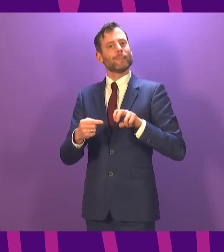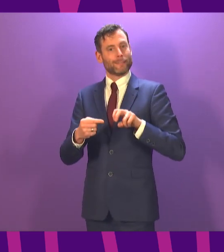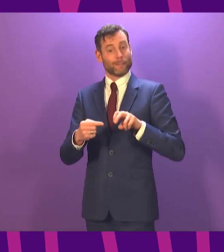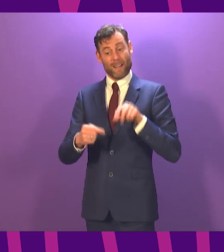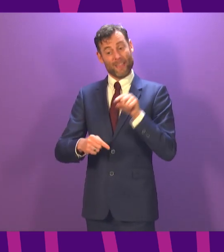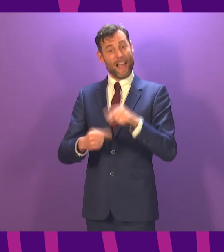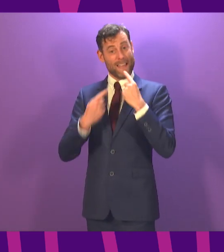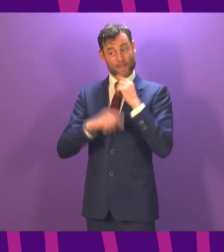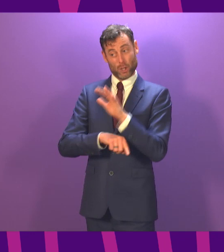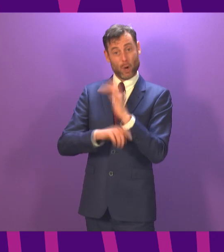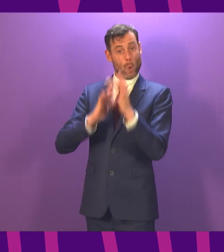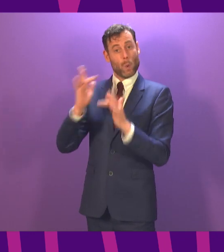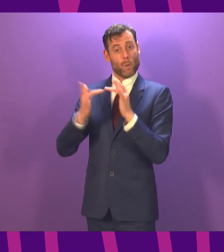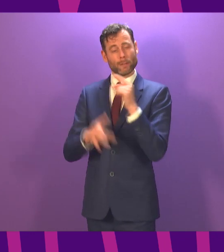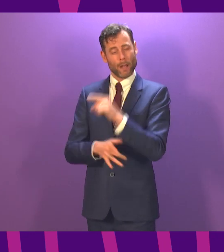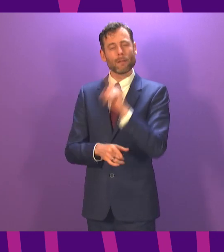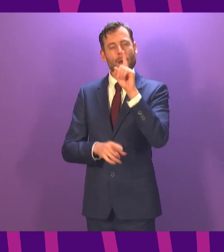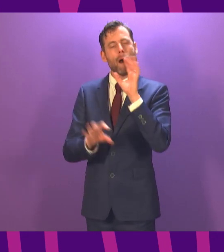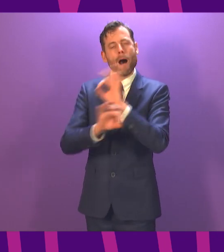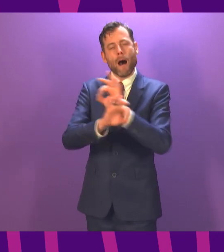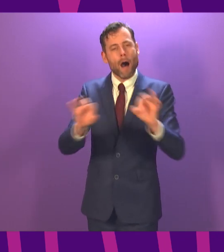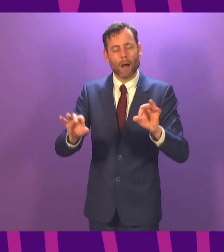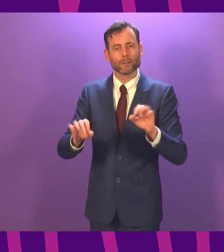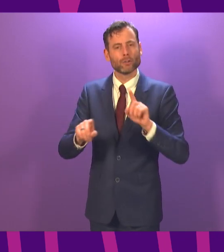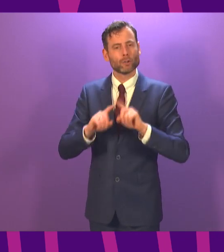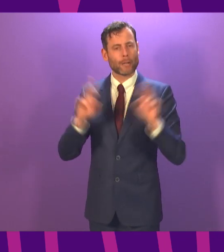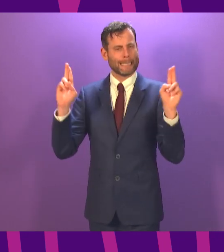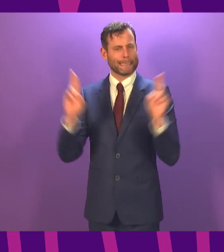website. However, for everyone’s safety, we encourage people to keep such travel to